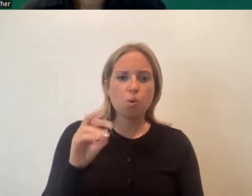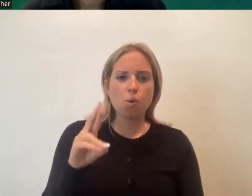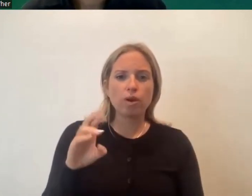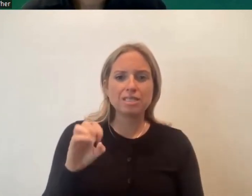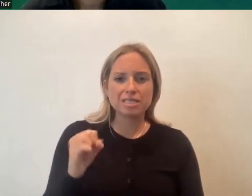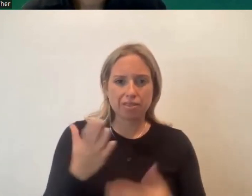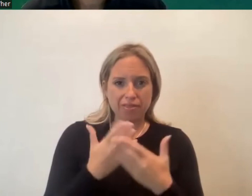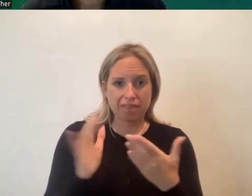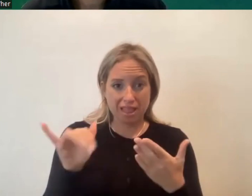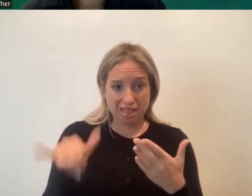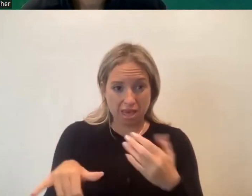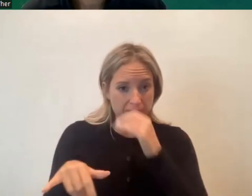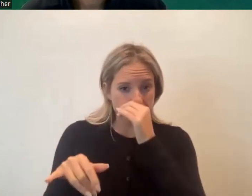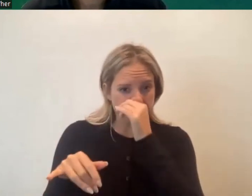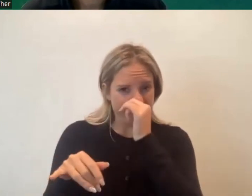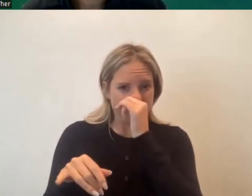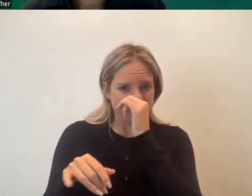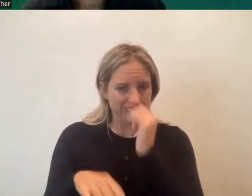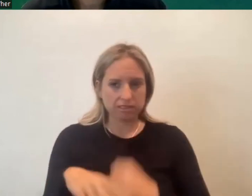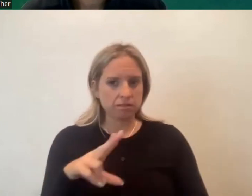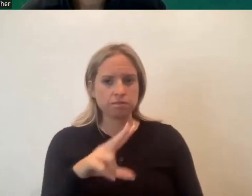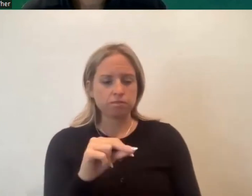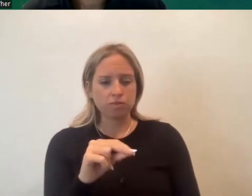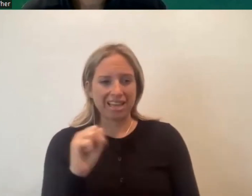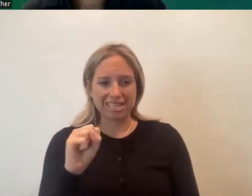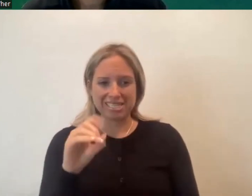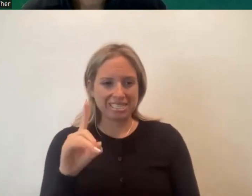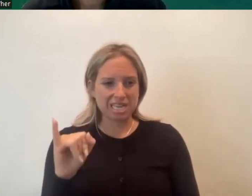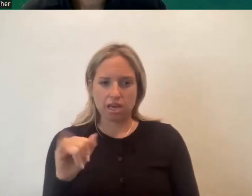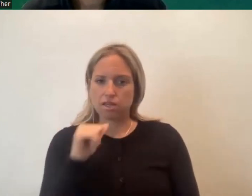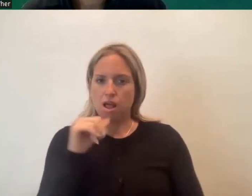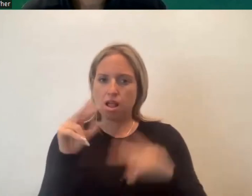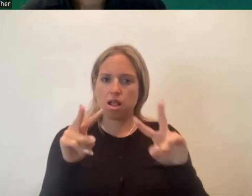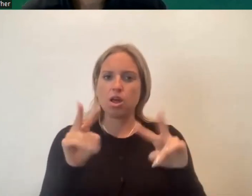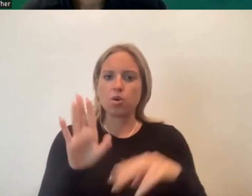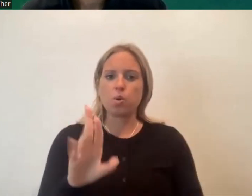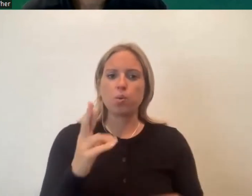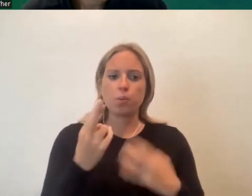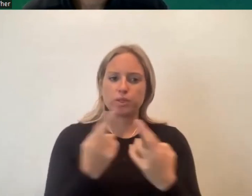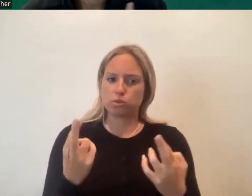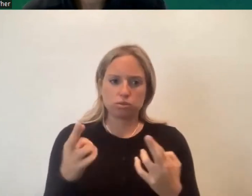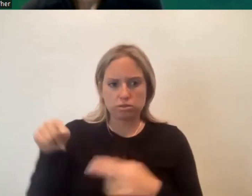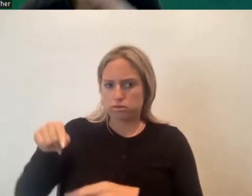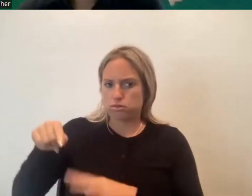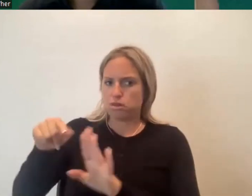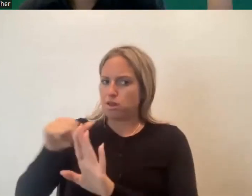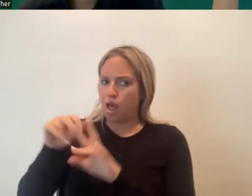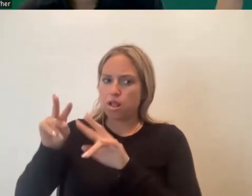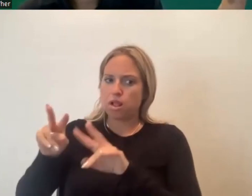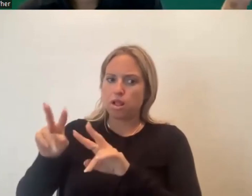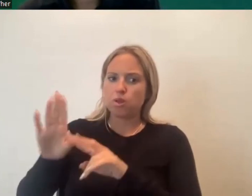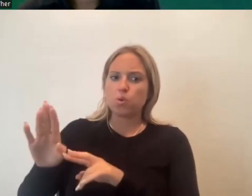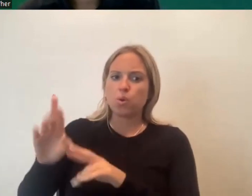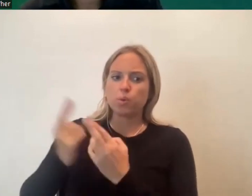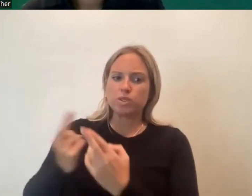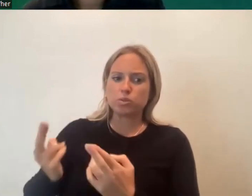Lanie: No, SSDI I does not look at your resources. Tadra: So you can have any number of resources under